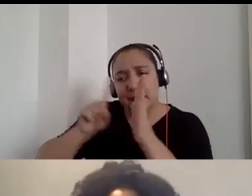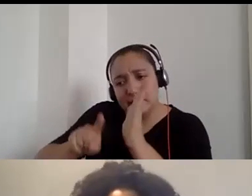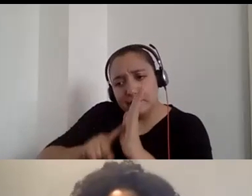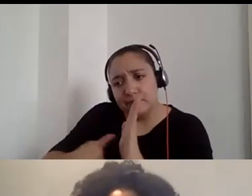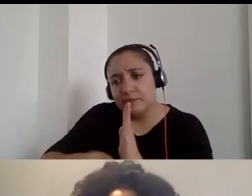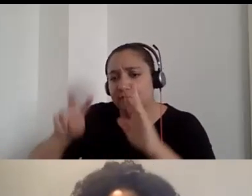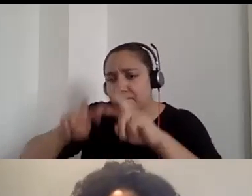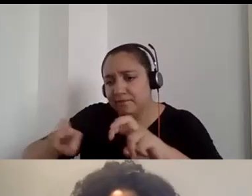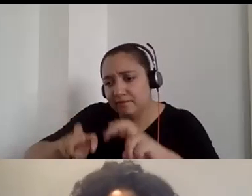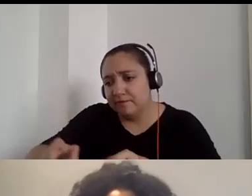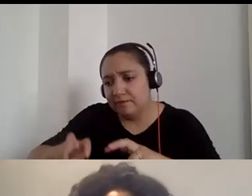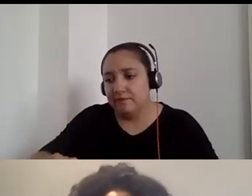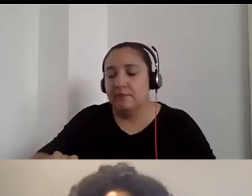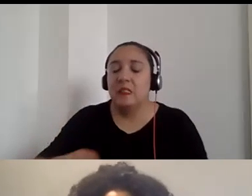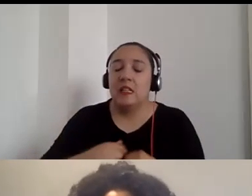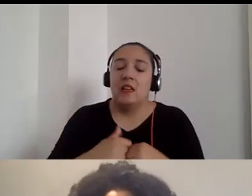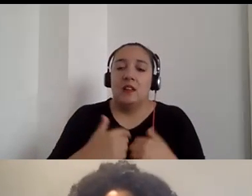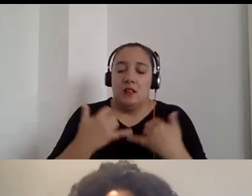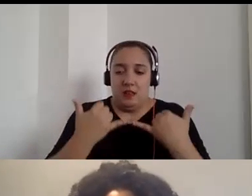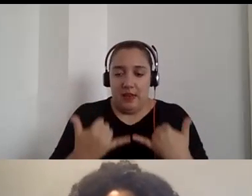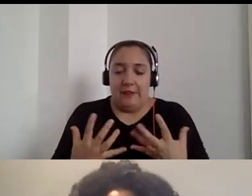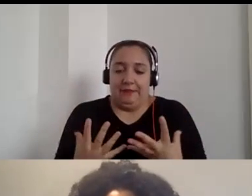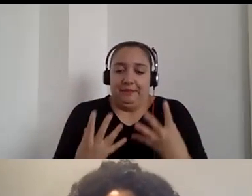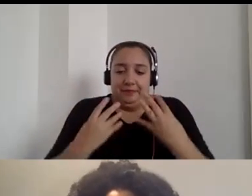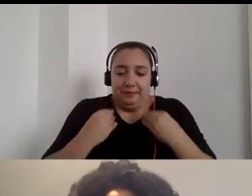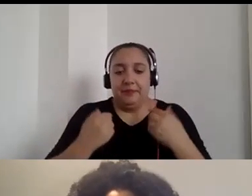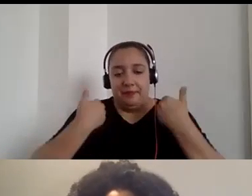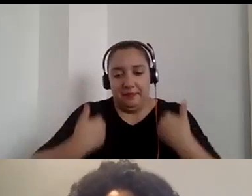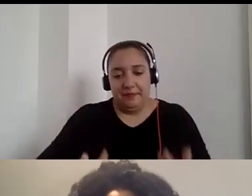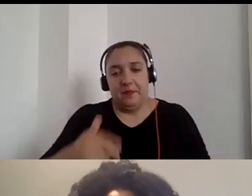a chronically ill person and have been making a lot of movement